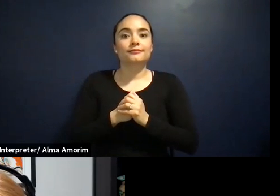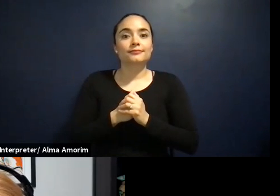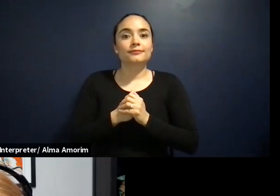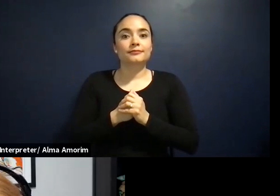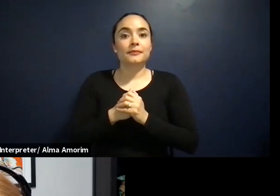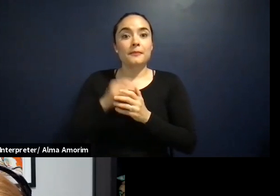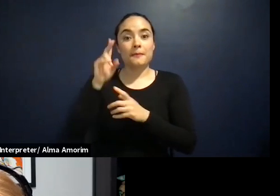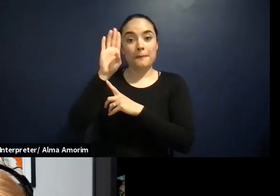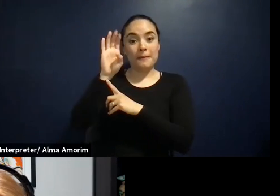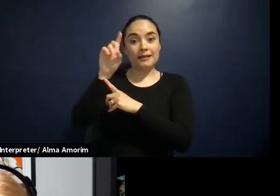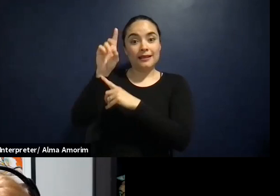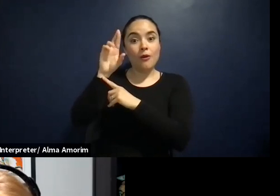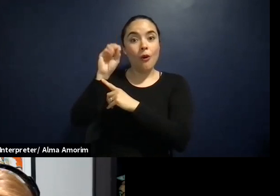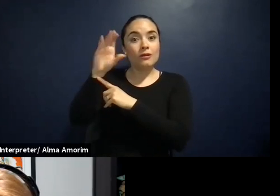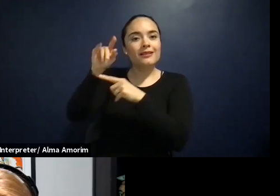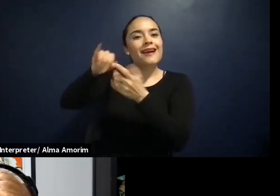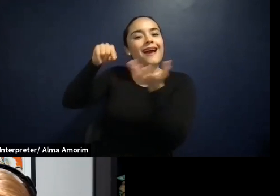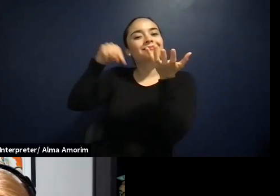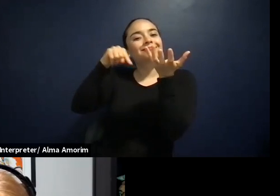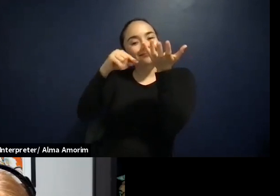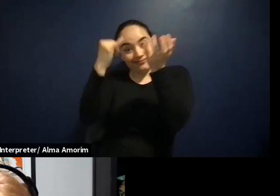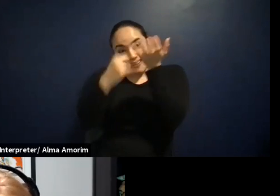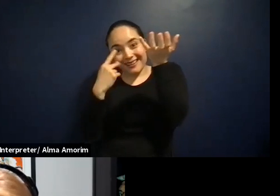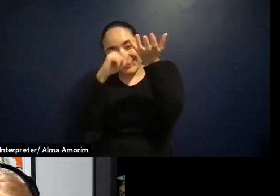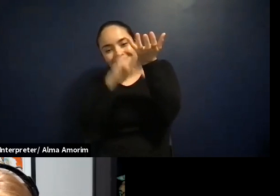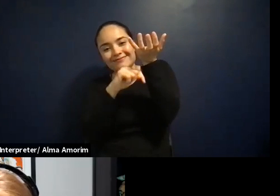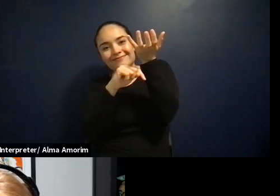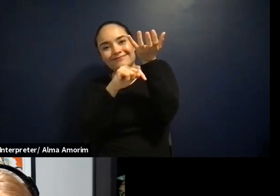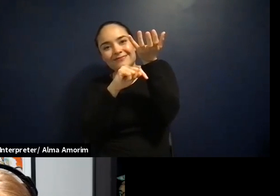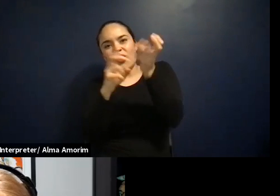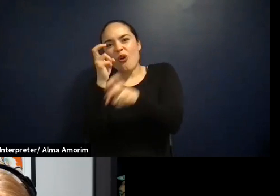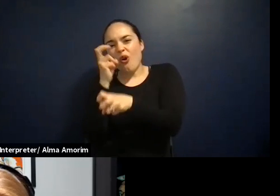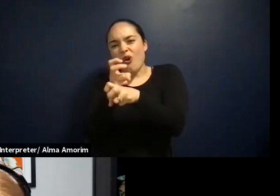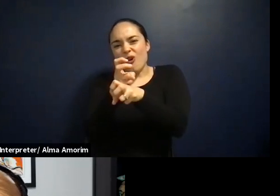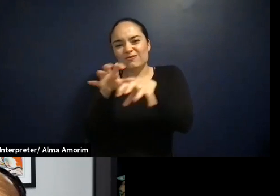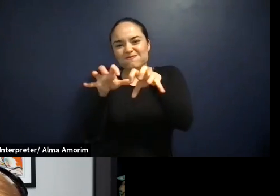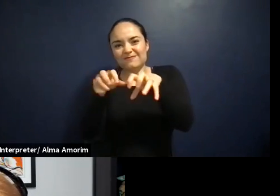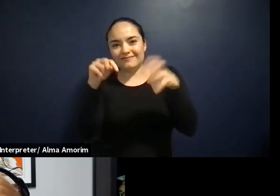very accurate. It's very hard, and that's where you want to put your cottage on, is the nice, really